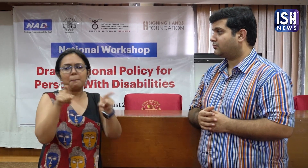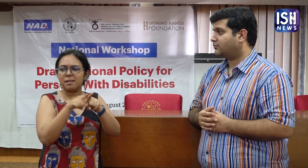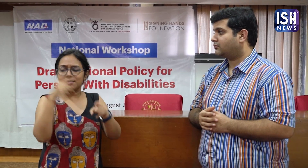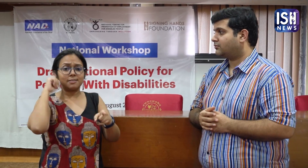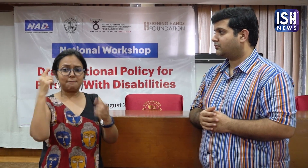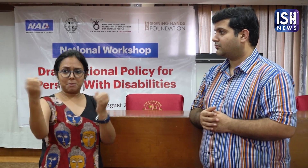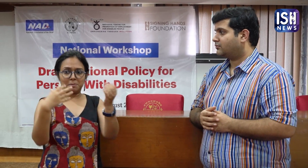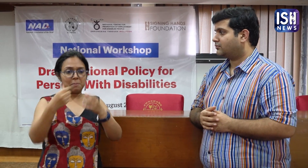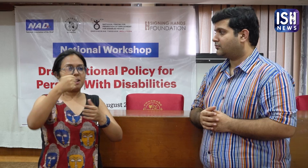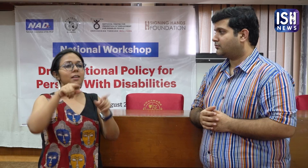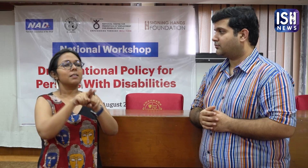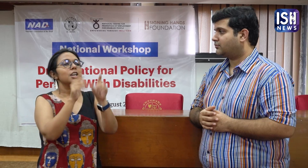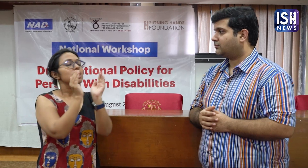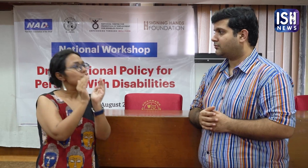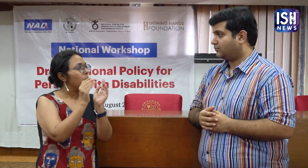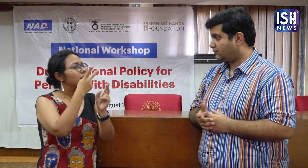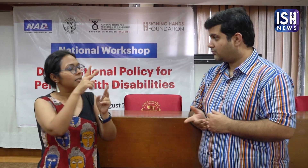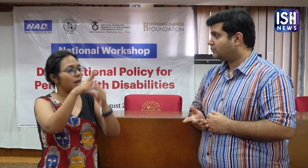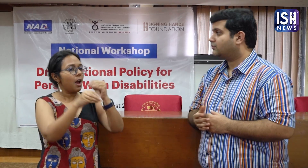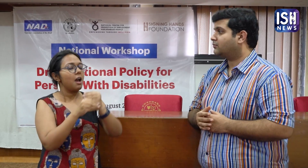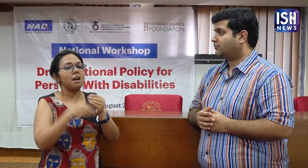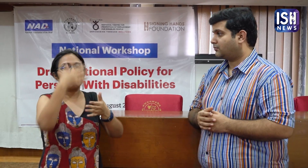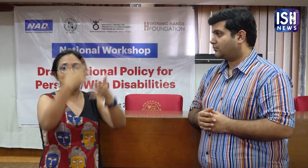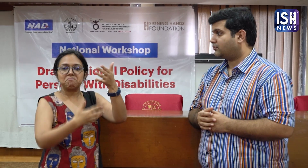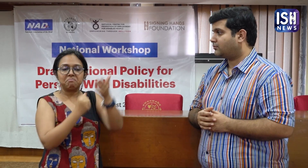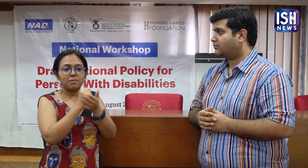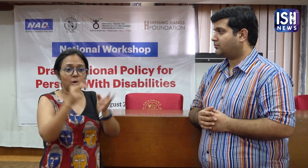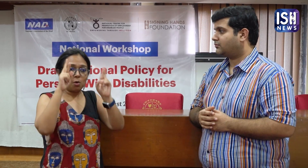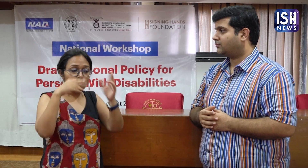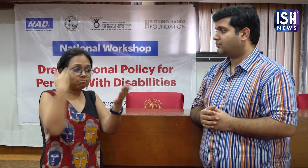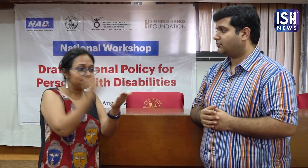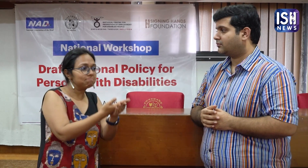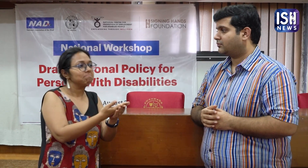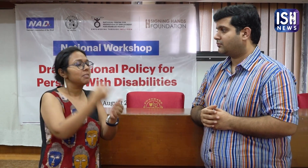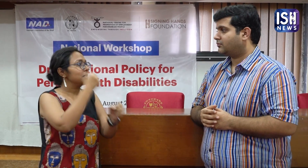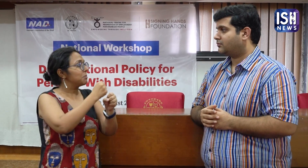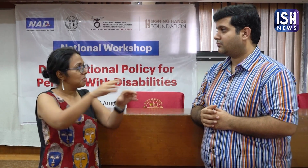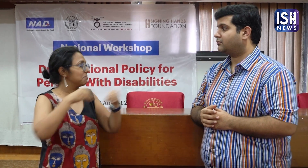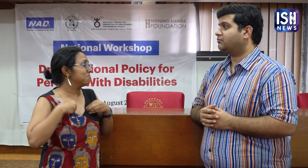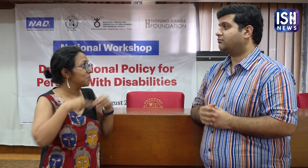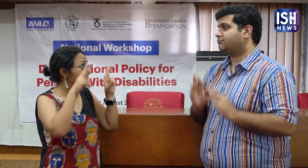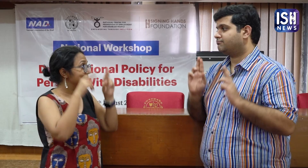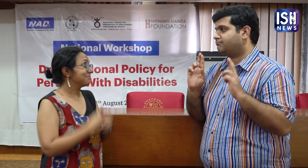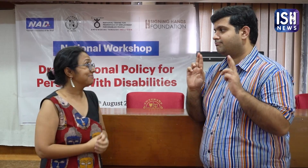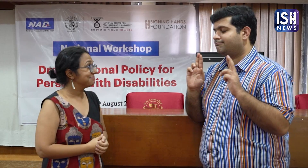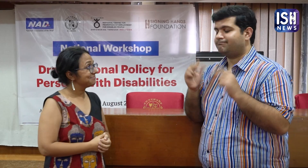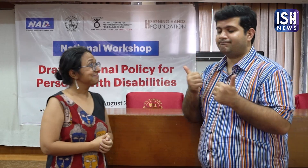I have compiled various other suggestions from the Deaf, like about insurance. I hope the government accepts these.